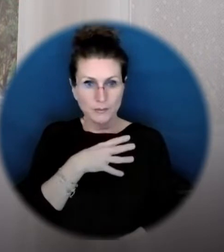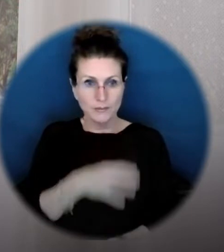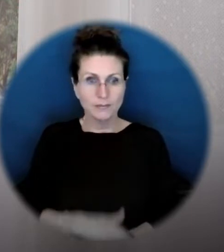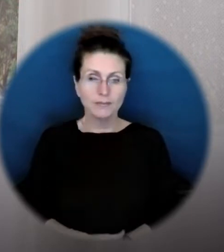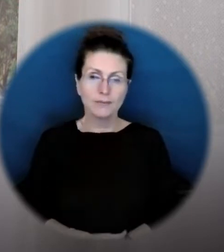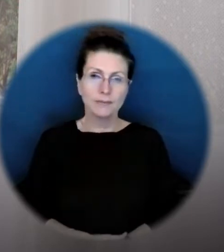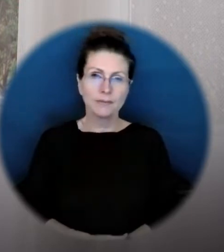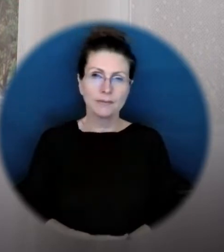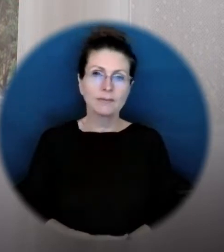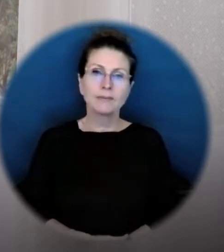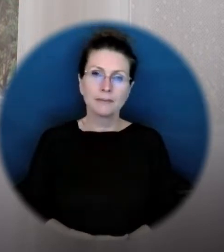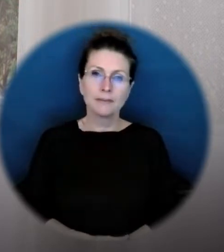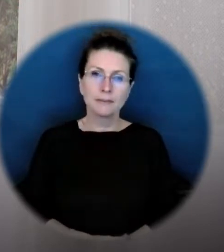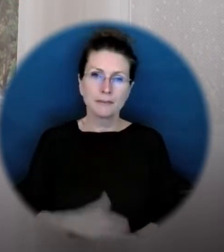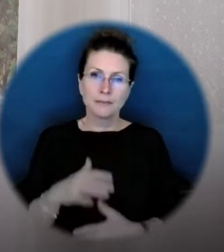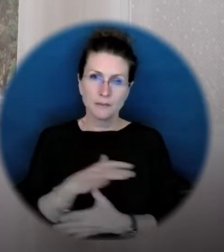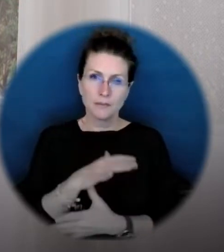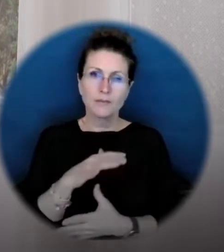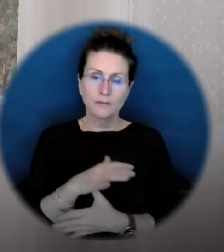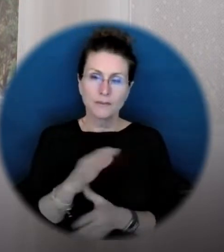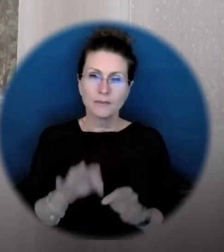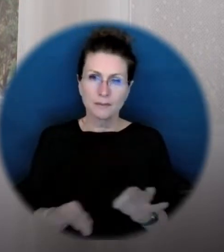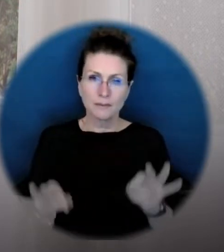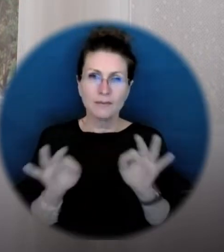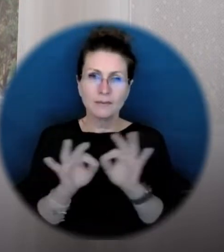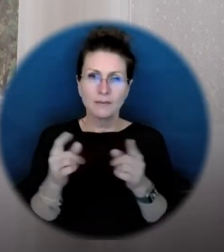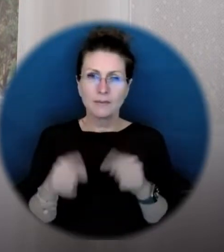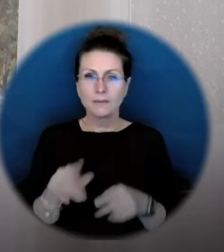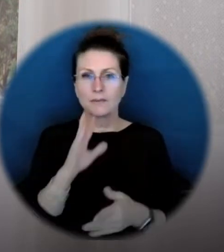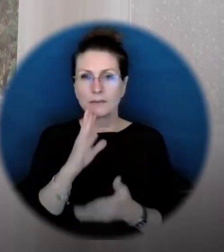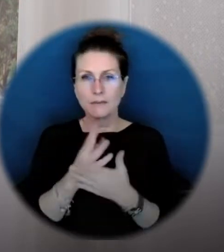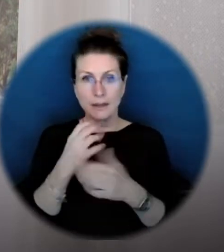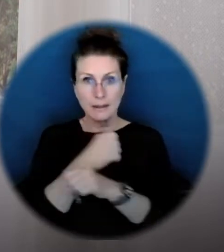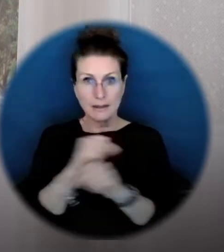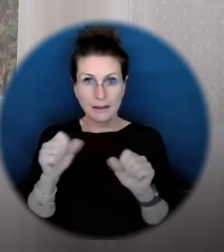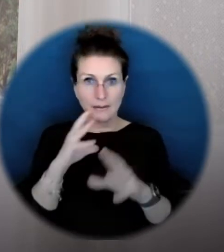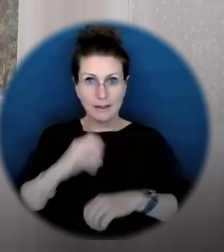when we're talking about the safety and protection of women,